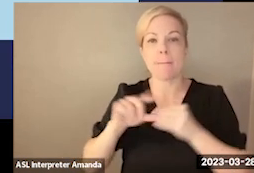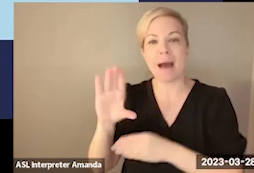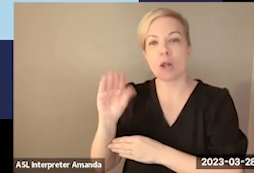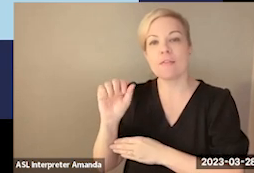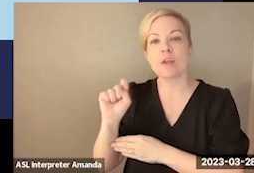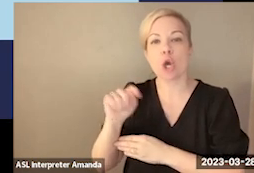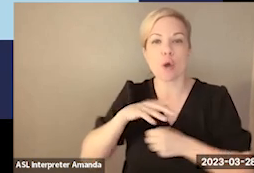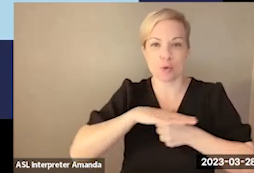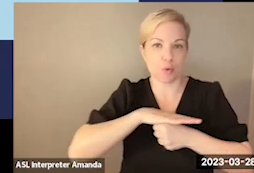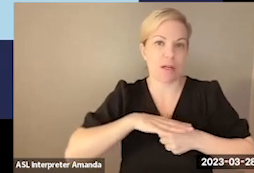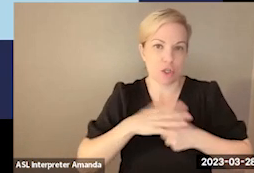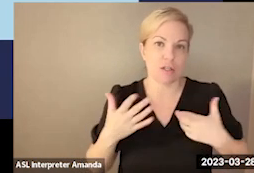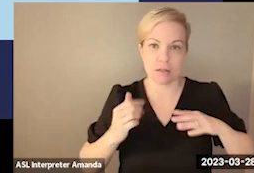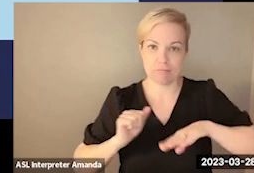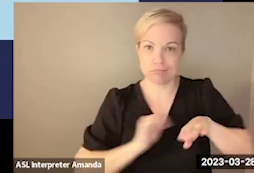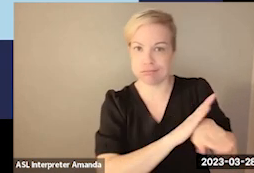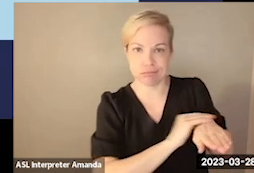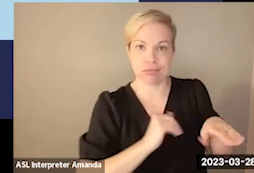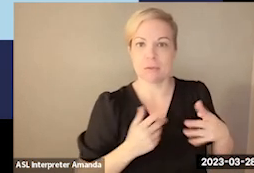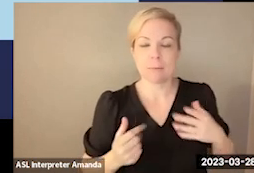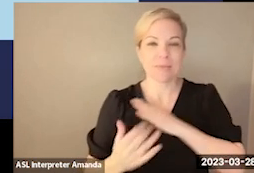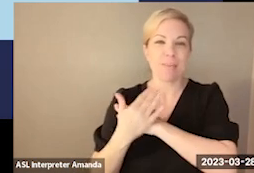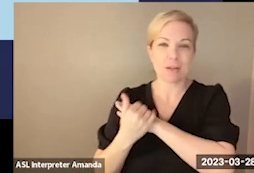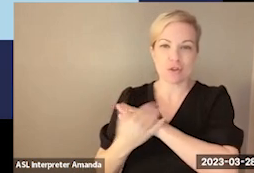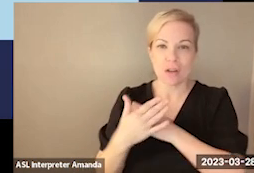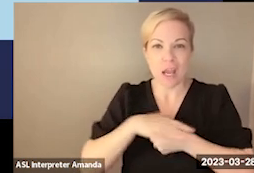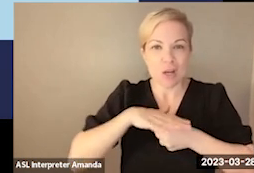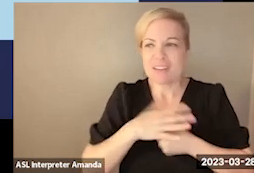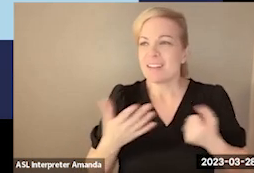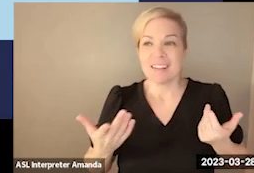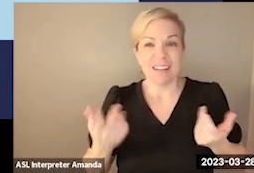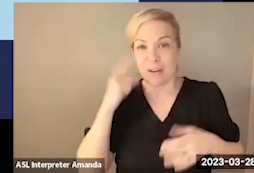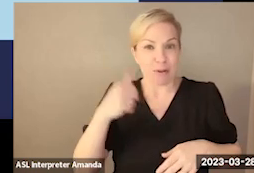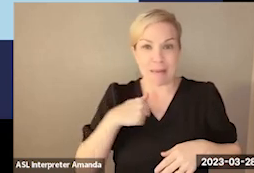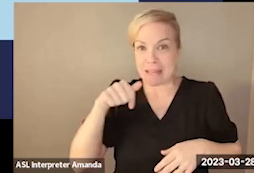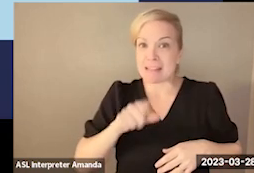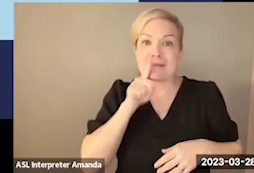Debbie Stine, Science & Technology Policy Academy: And this, to me is like a real problem by not.